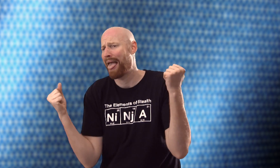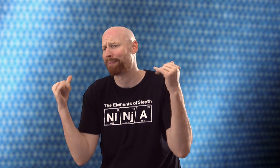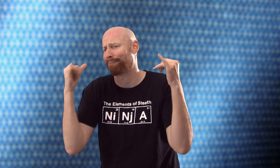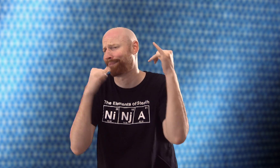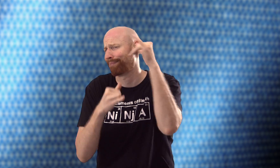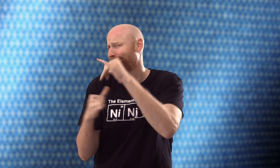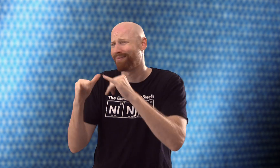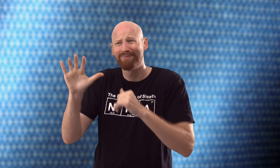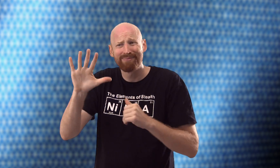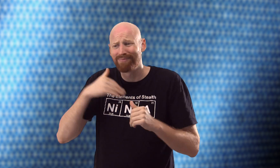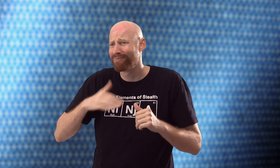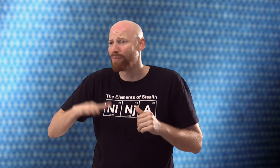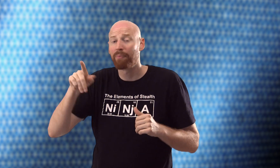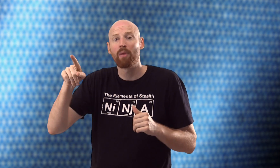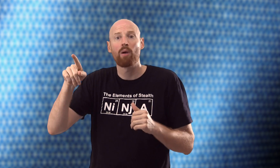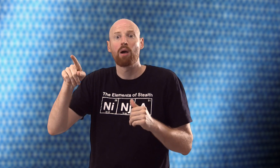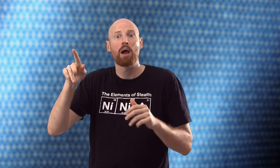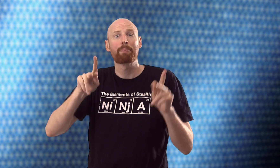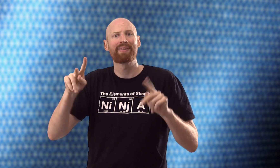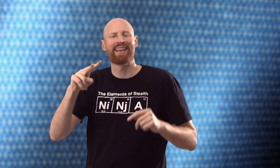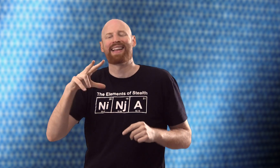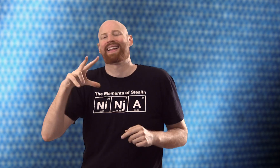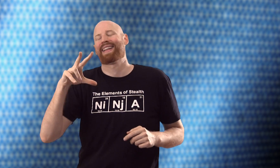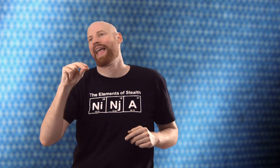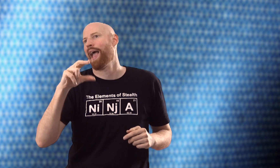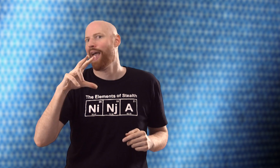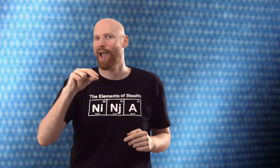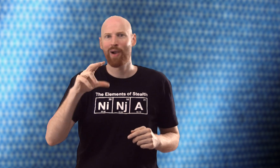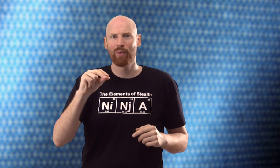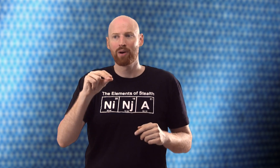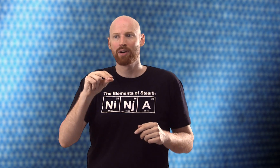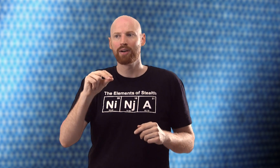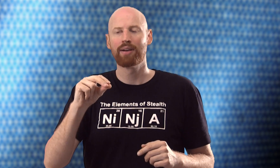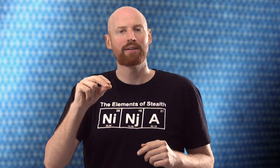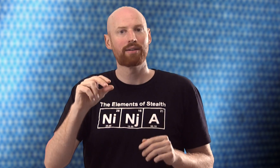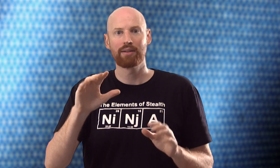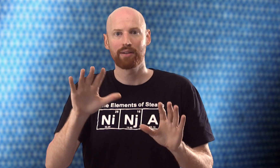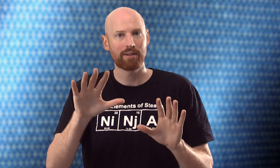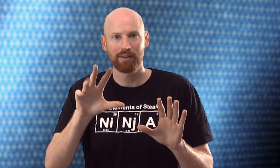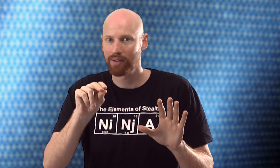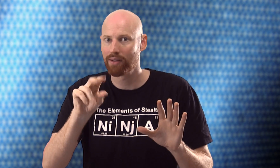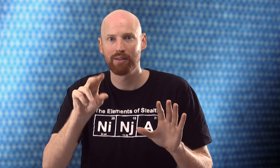clarify to people that I didn't always sign this amazing ASL growing up. People are like, "No, that's not true." I have